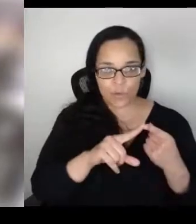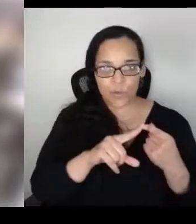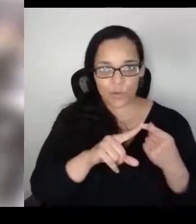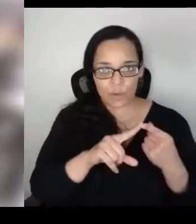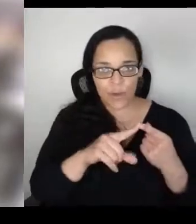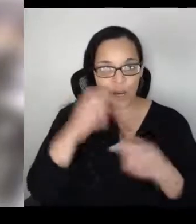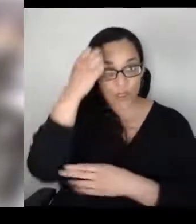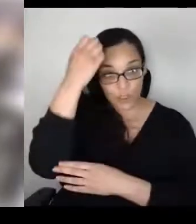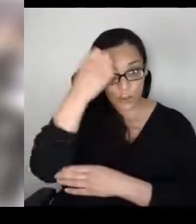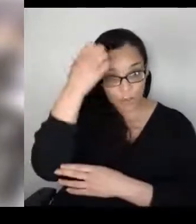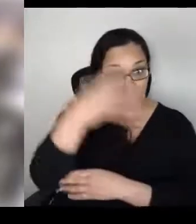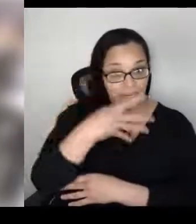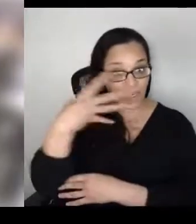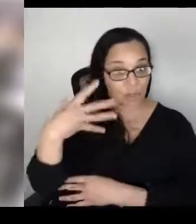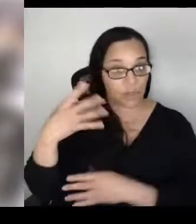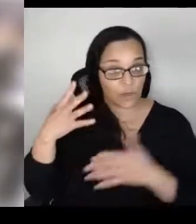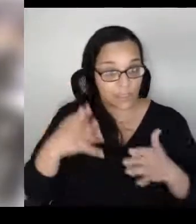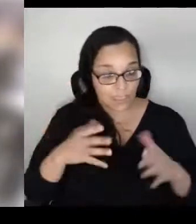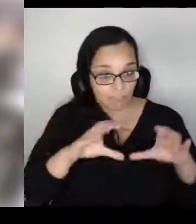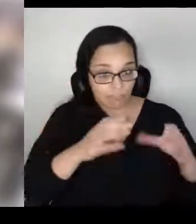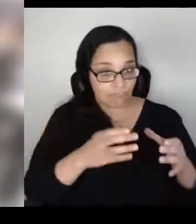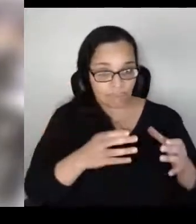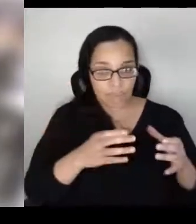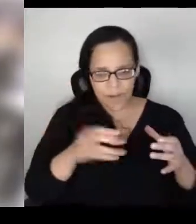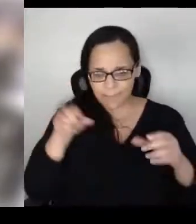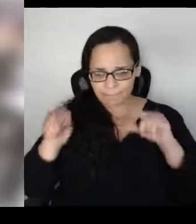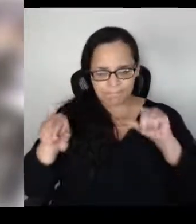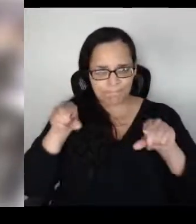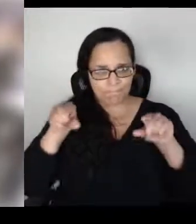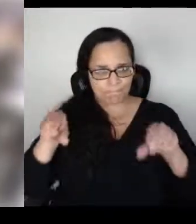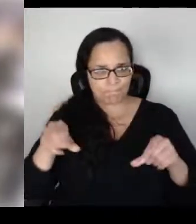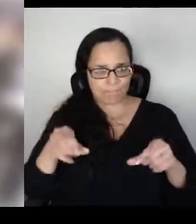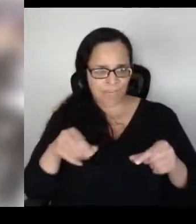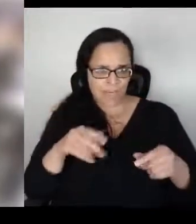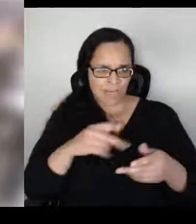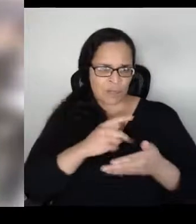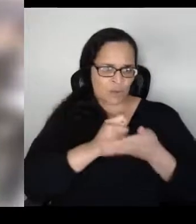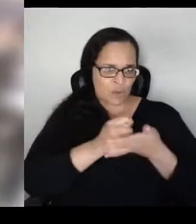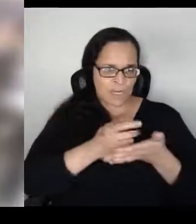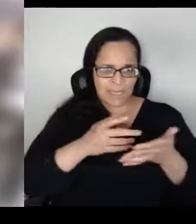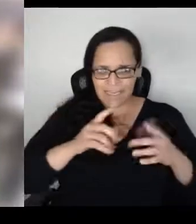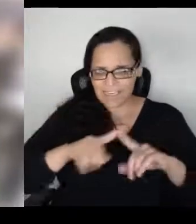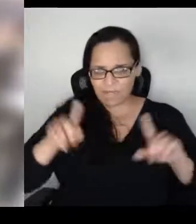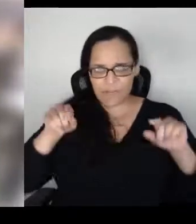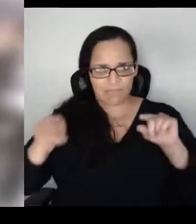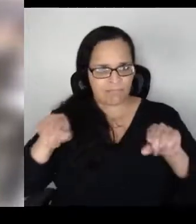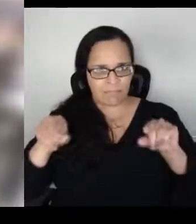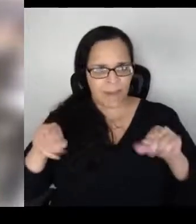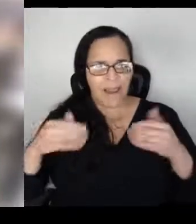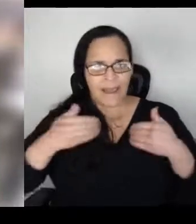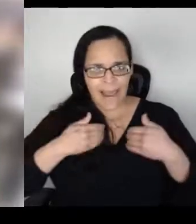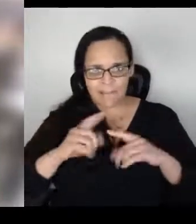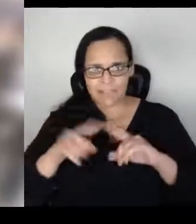We are certainly treated differently, we don't have the same policies, we don't have the same rules,